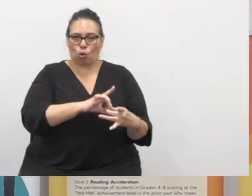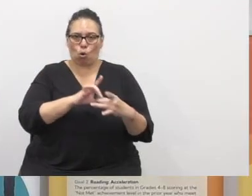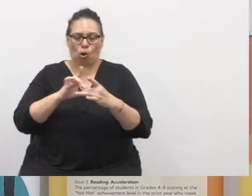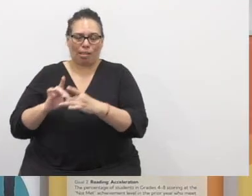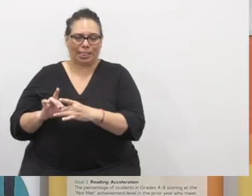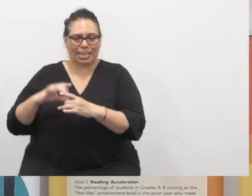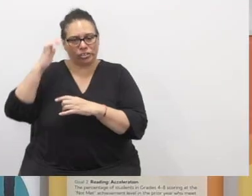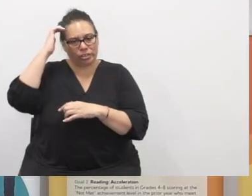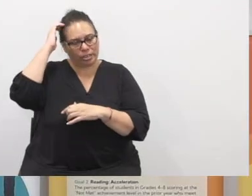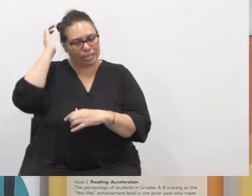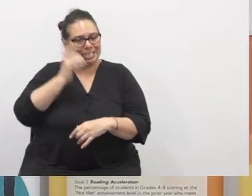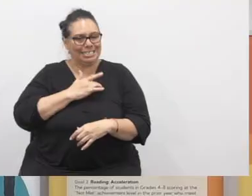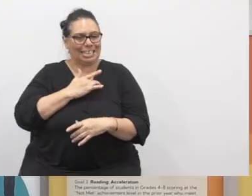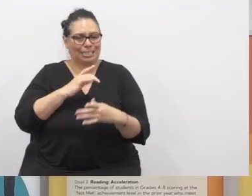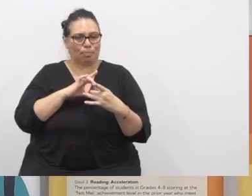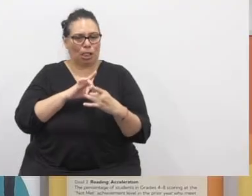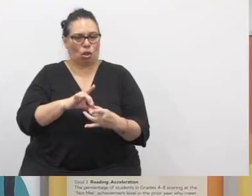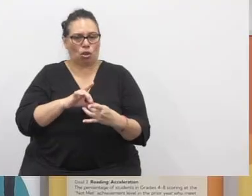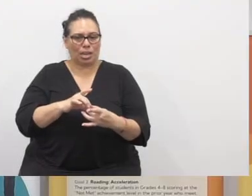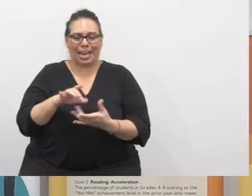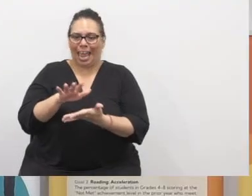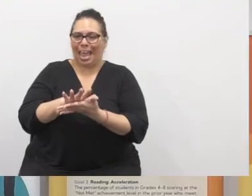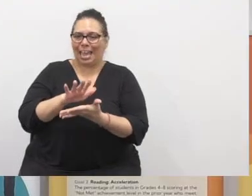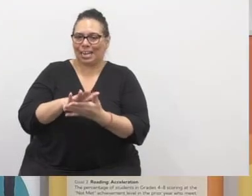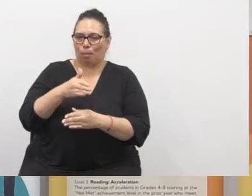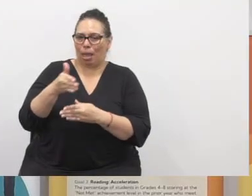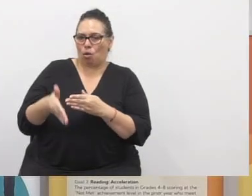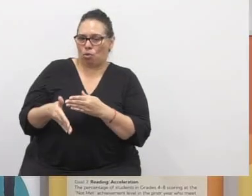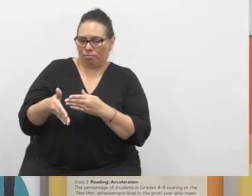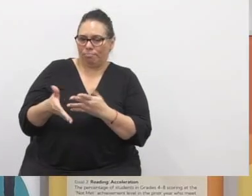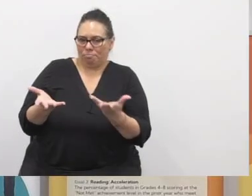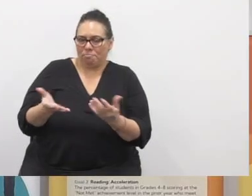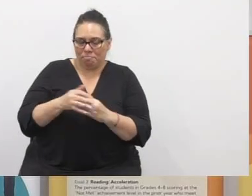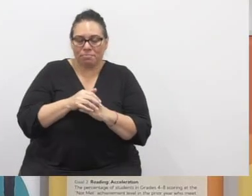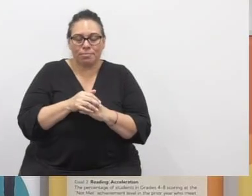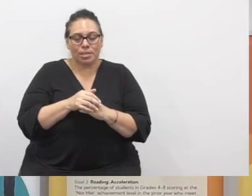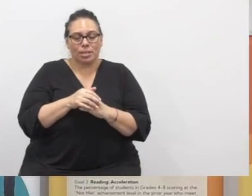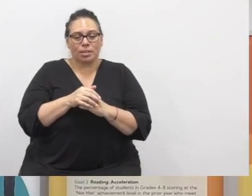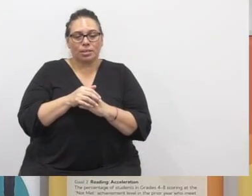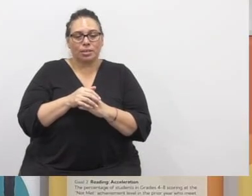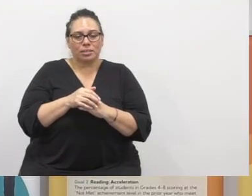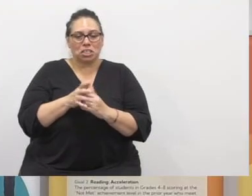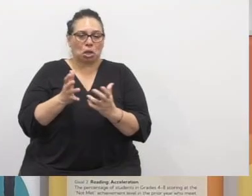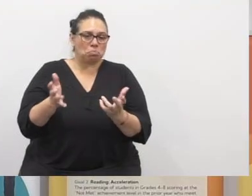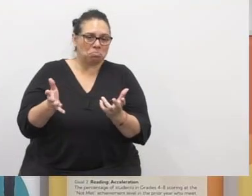sense of belonging and academic outcomes, right? And just all kidding aside,